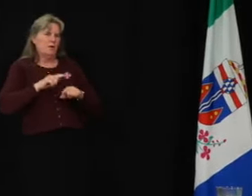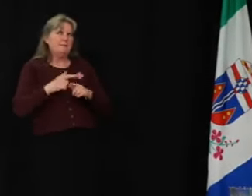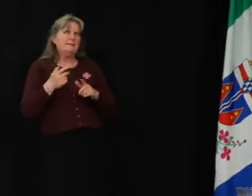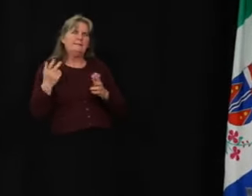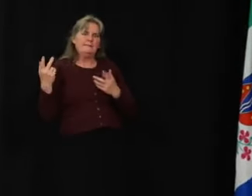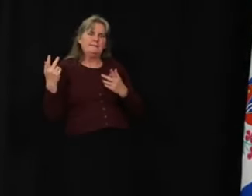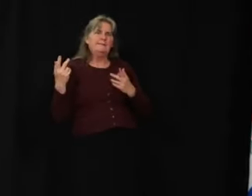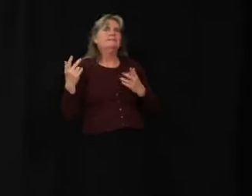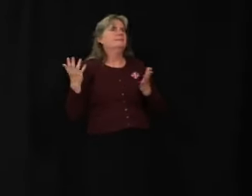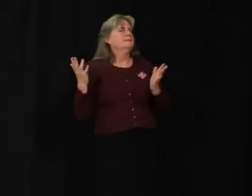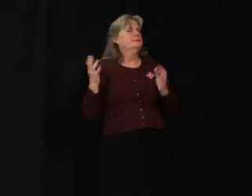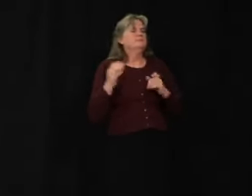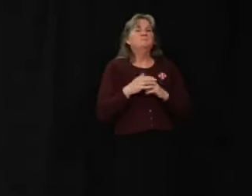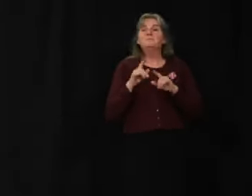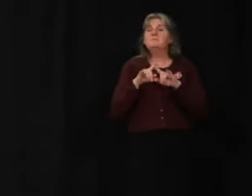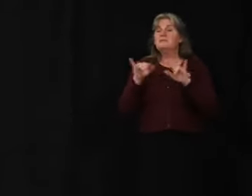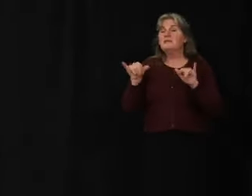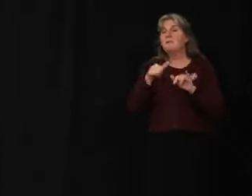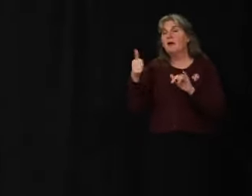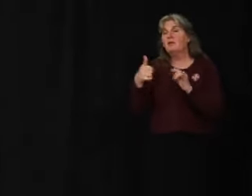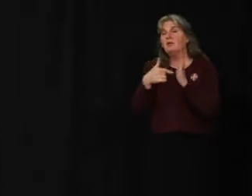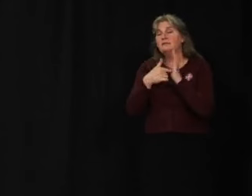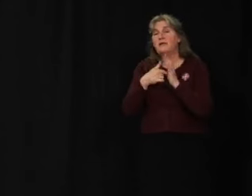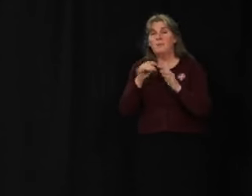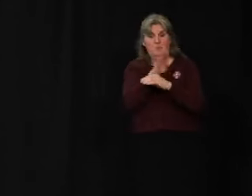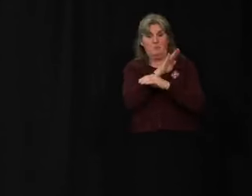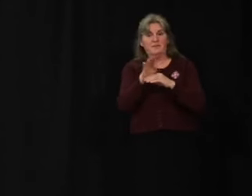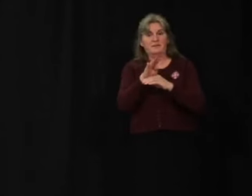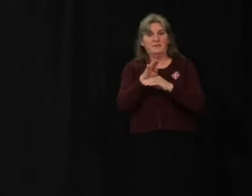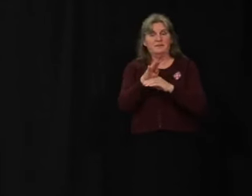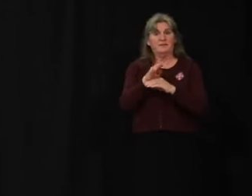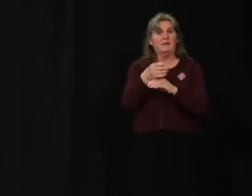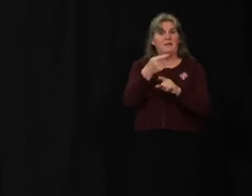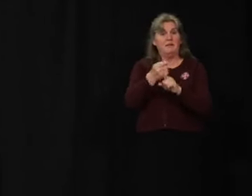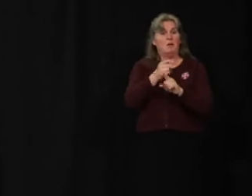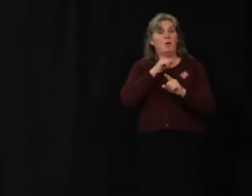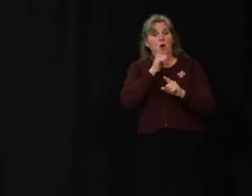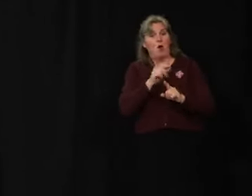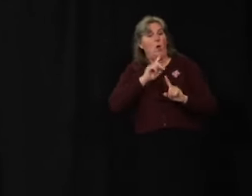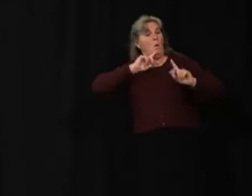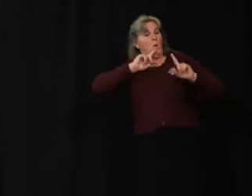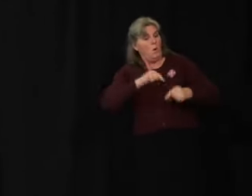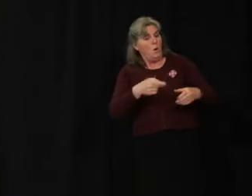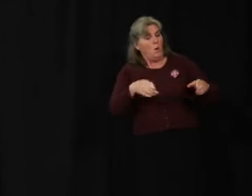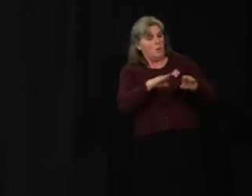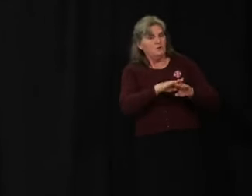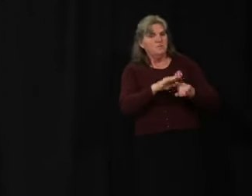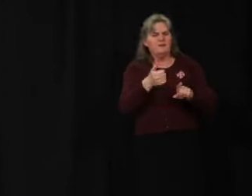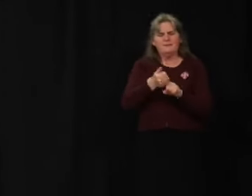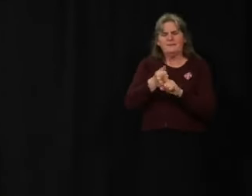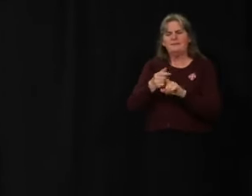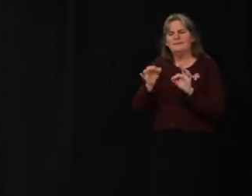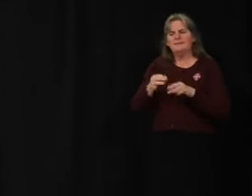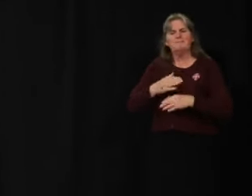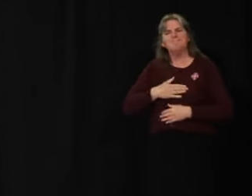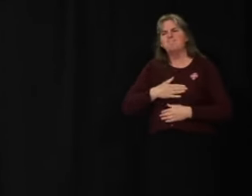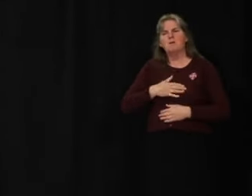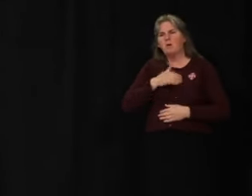making sure the mental wellness, the social wellness and the economic benefits of Yukoners, we are able to move more freely